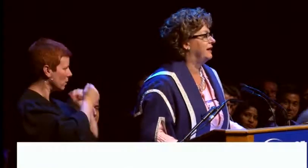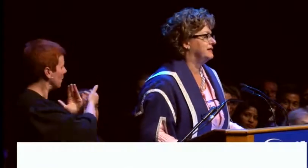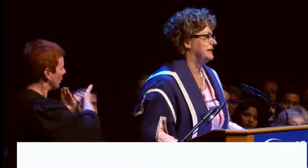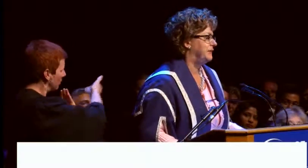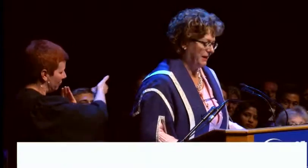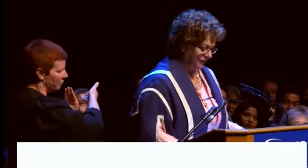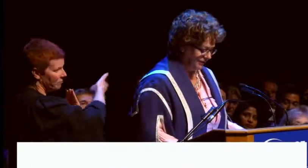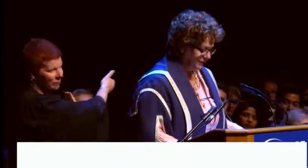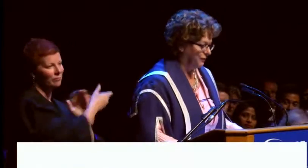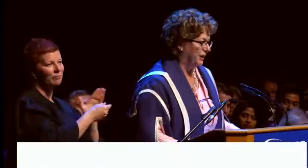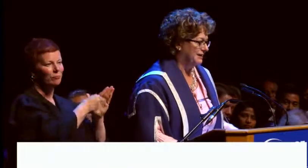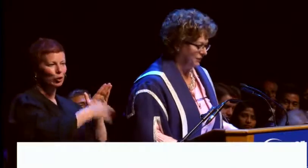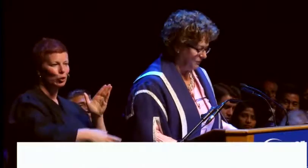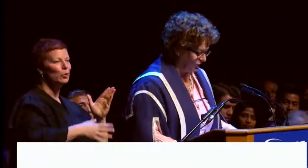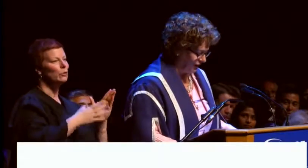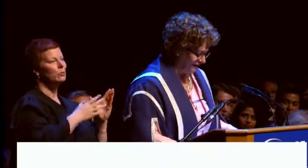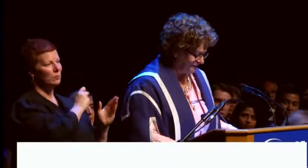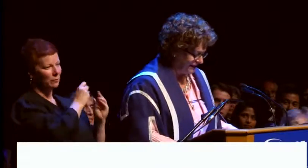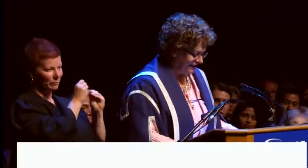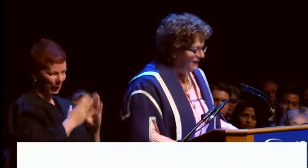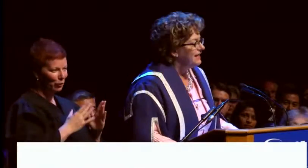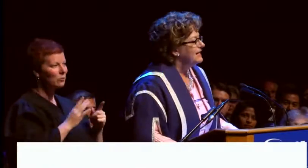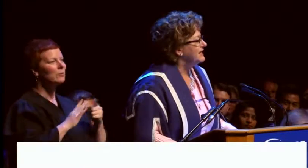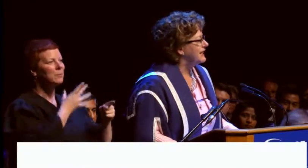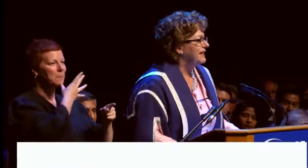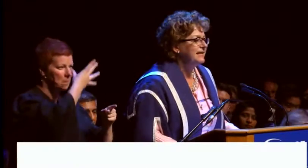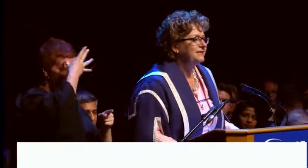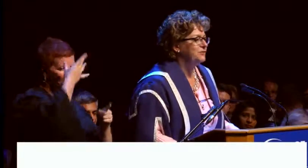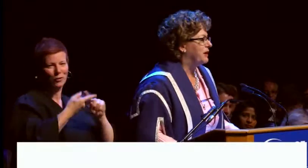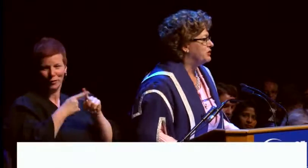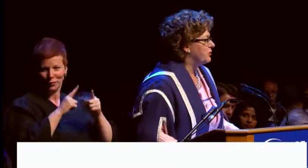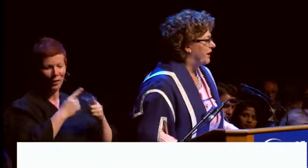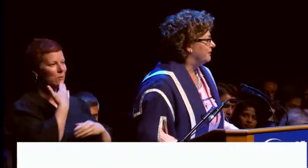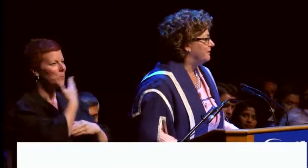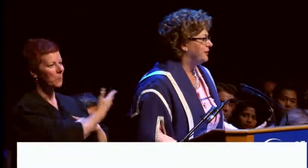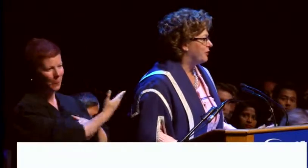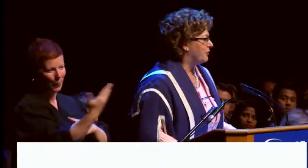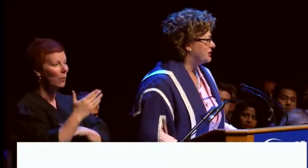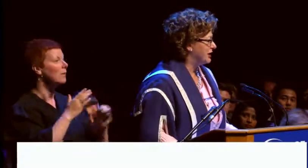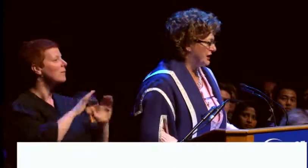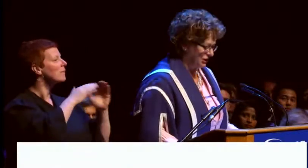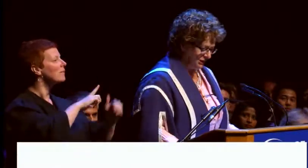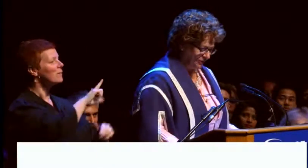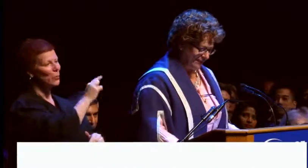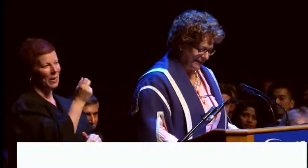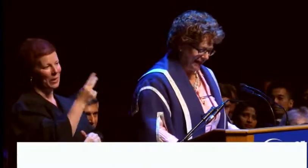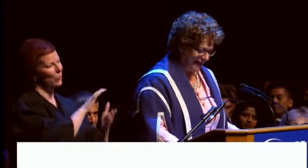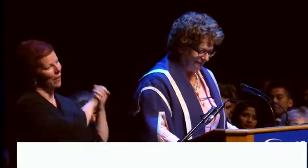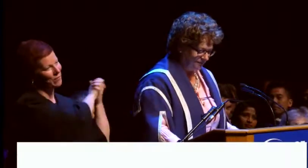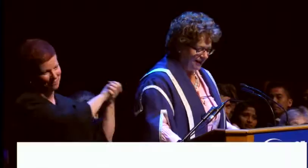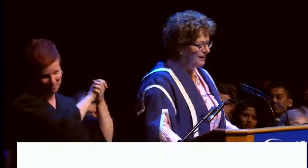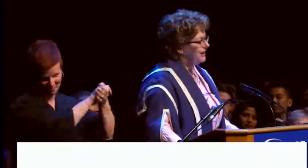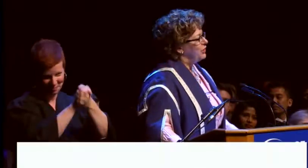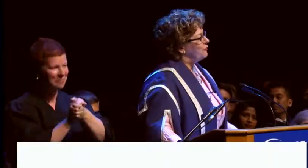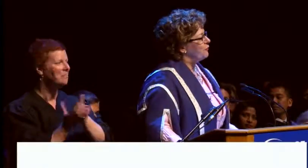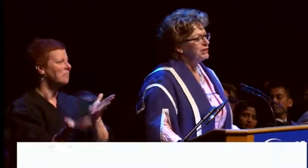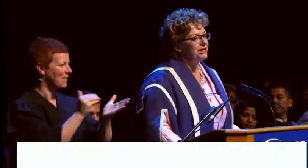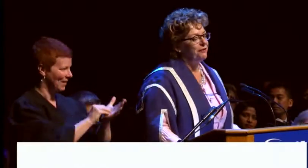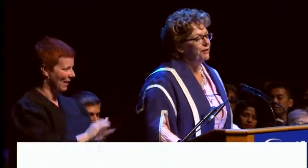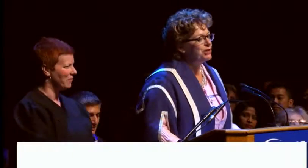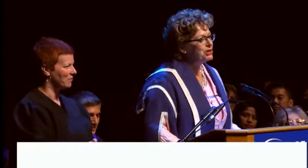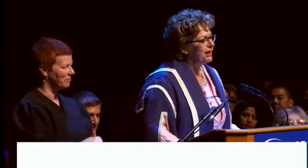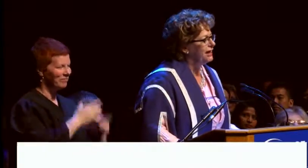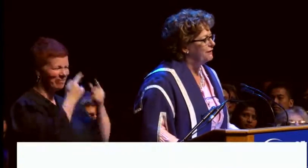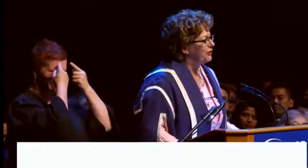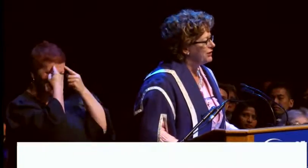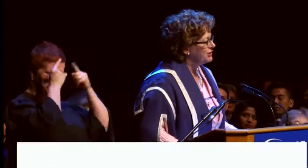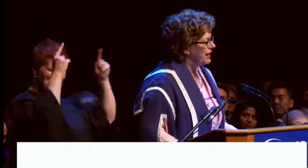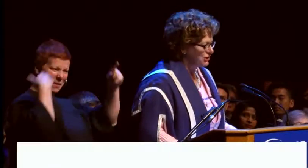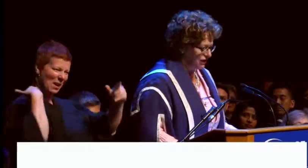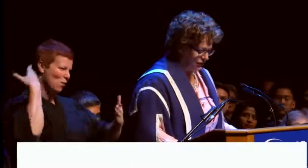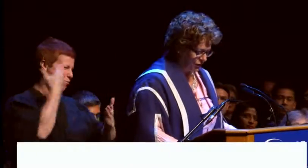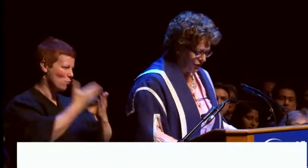BE SURE TO SOAK IN ALL THE APPLAUSE AND THERE HAS BEEN PLENTY